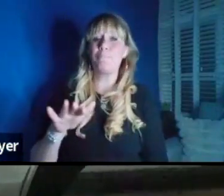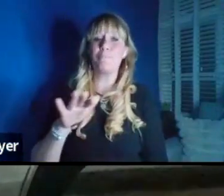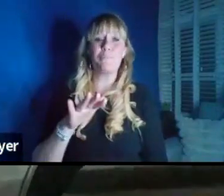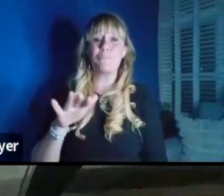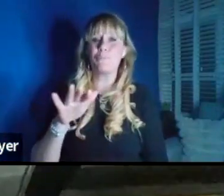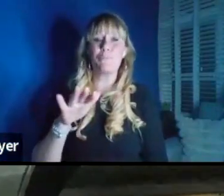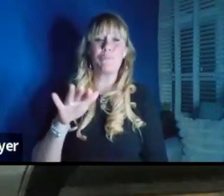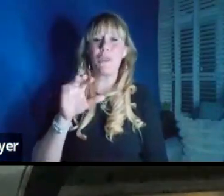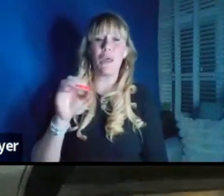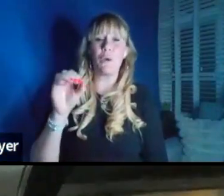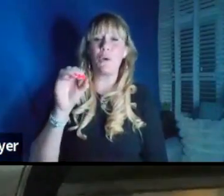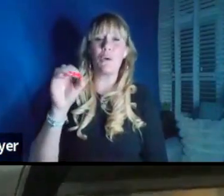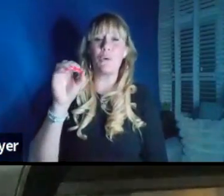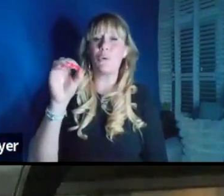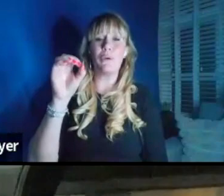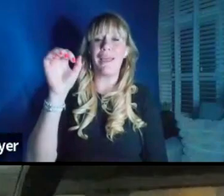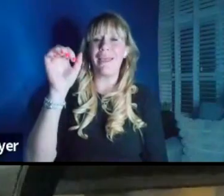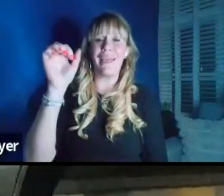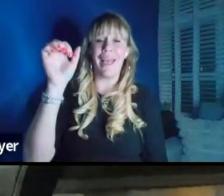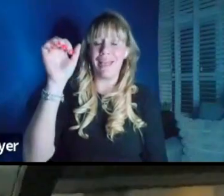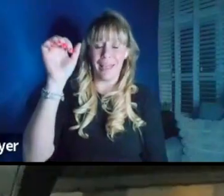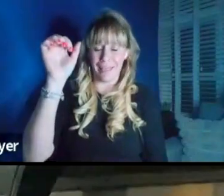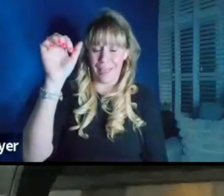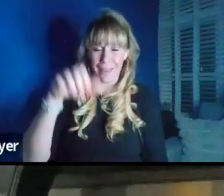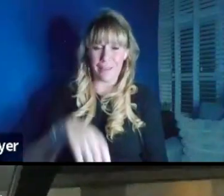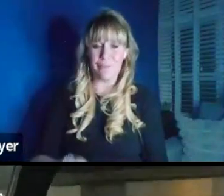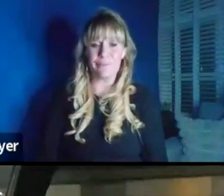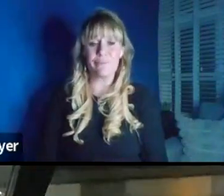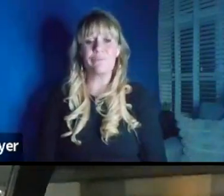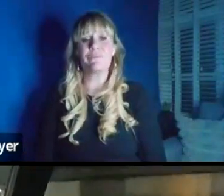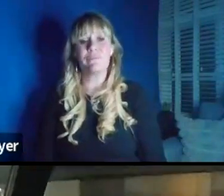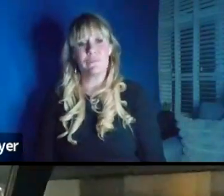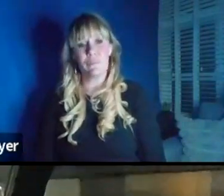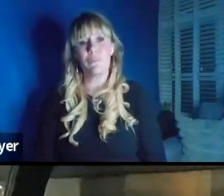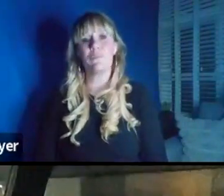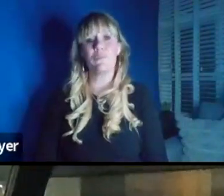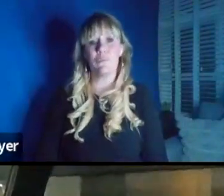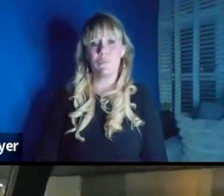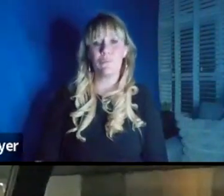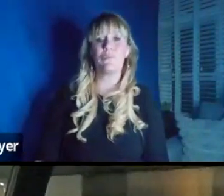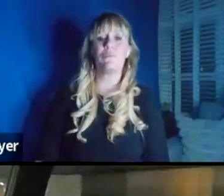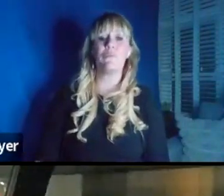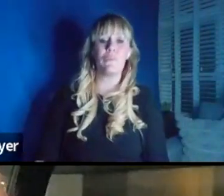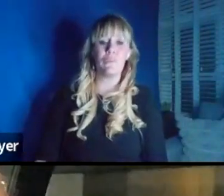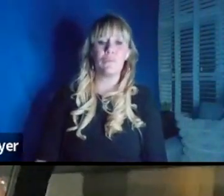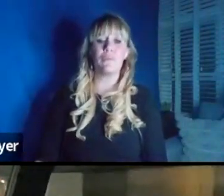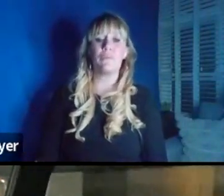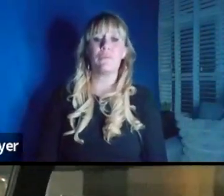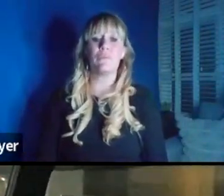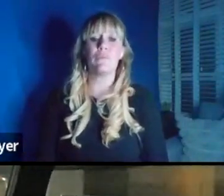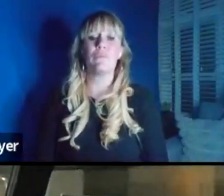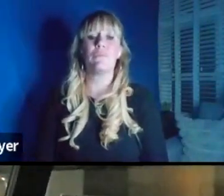And when I'm about to fall